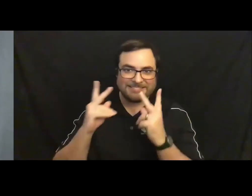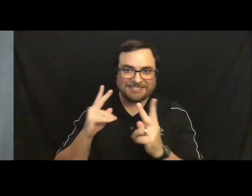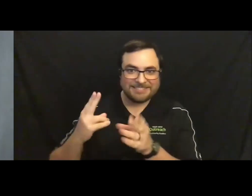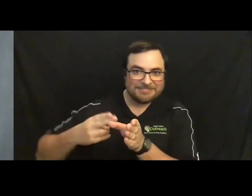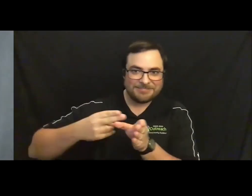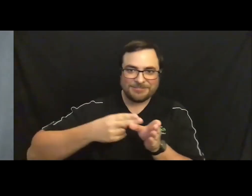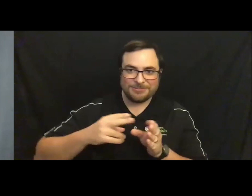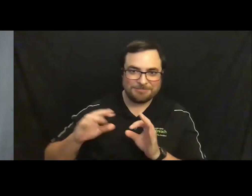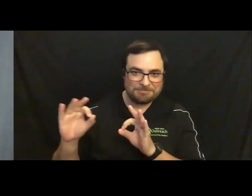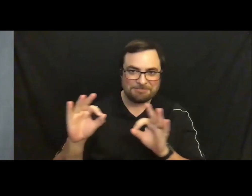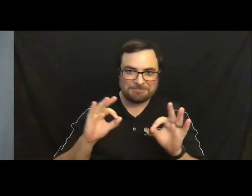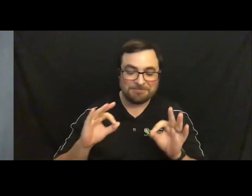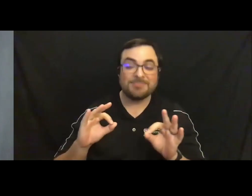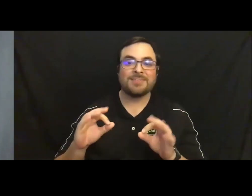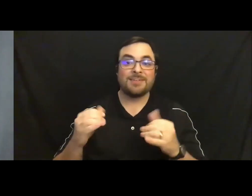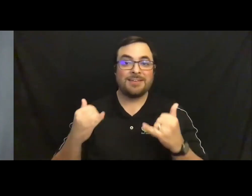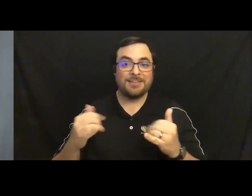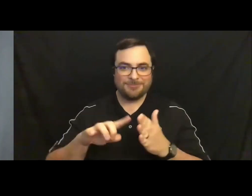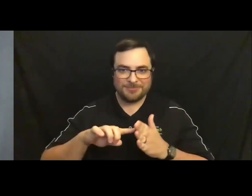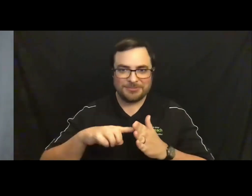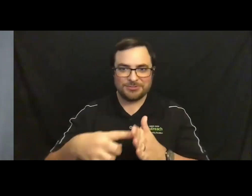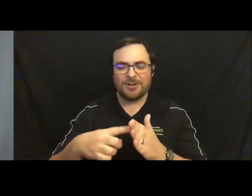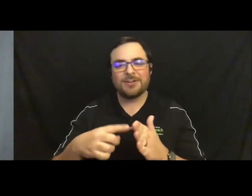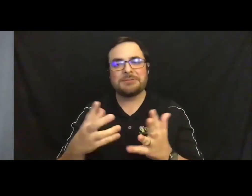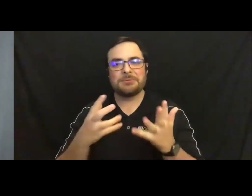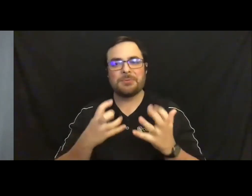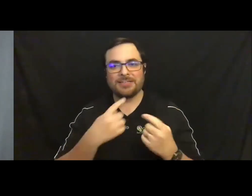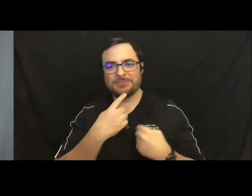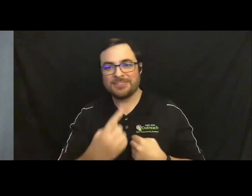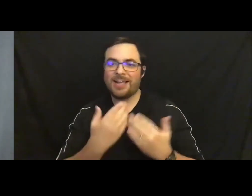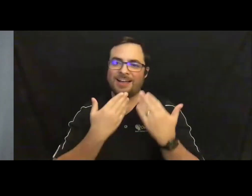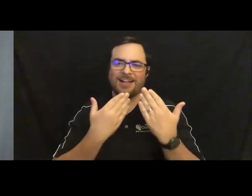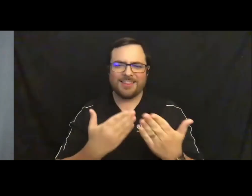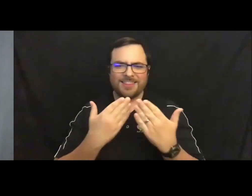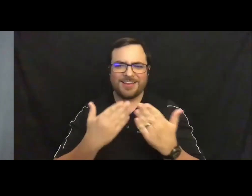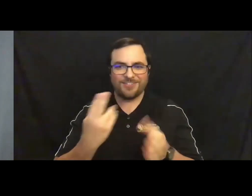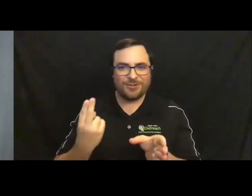started. I just wanted to say thank you so much for joining us tonight. We are thrilled